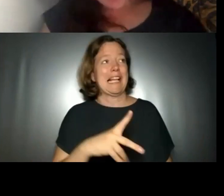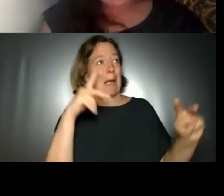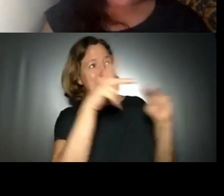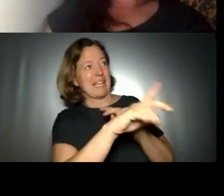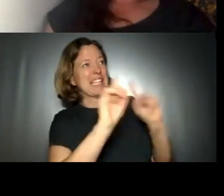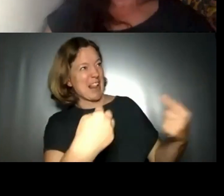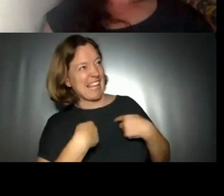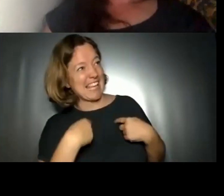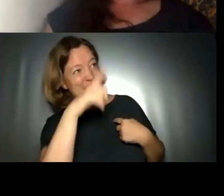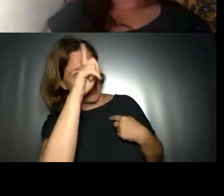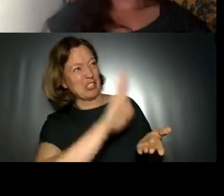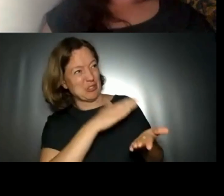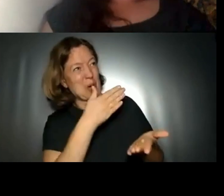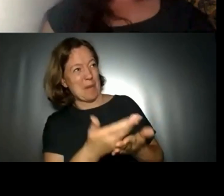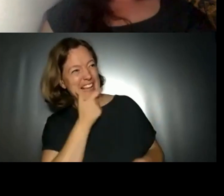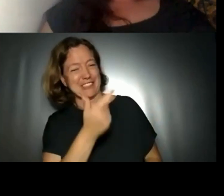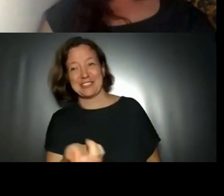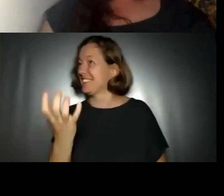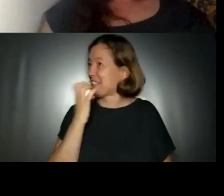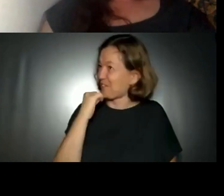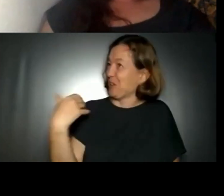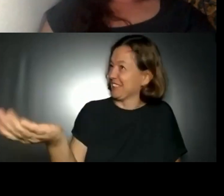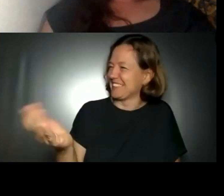Kate Marsh: No. Noa Winter: Okay, so we're getting: